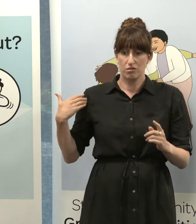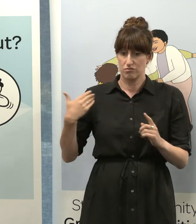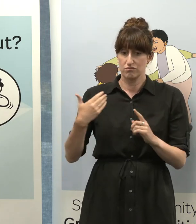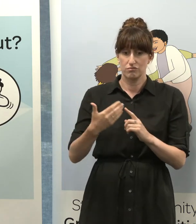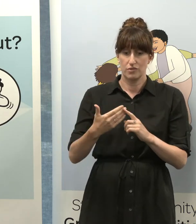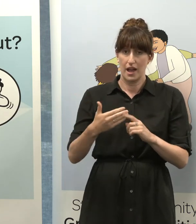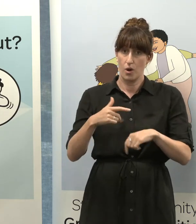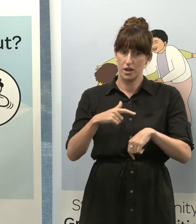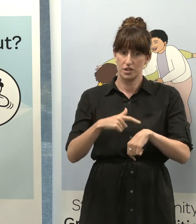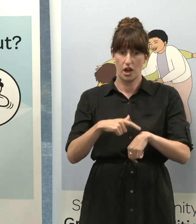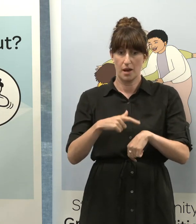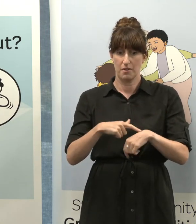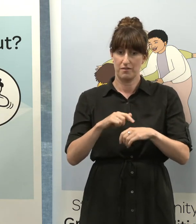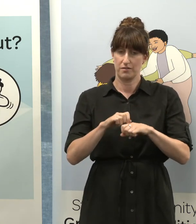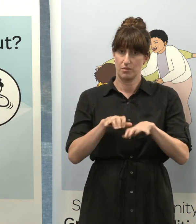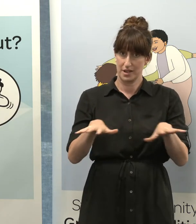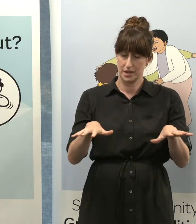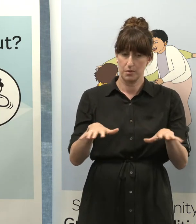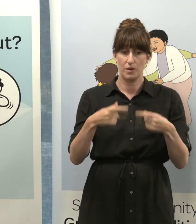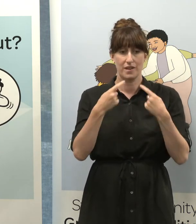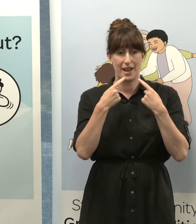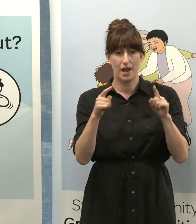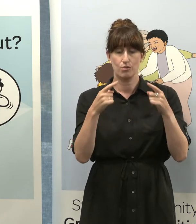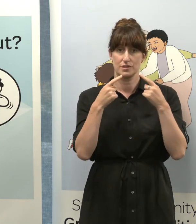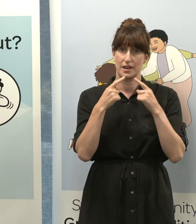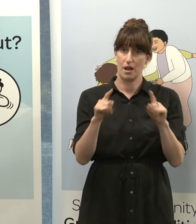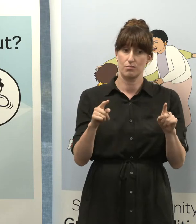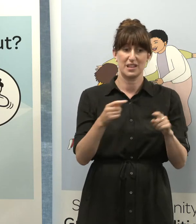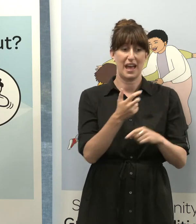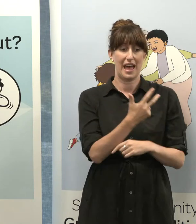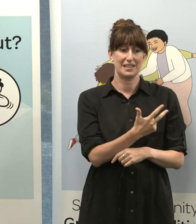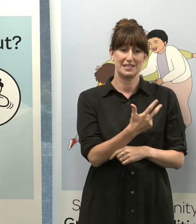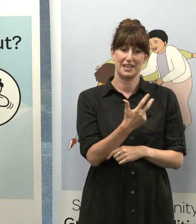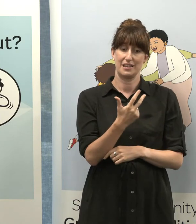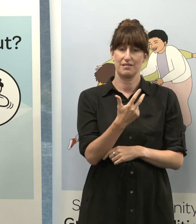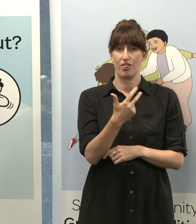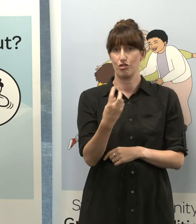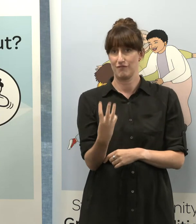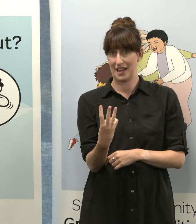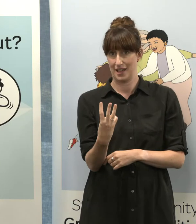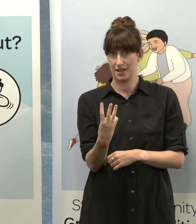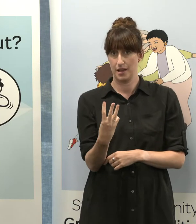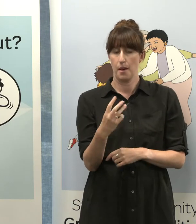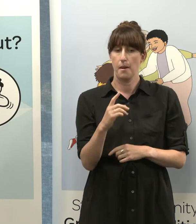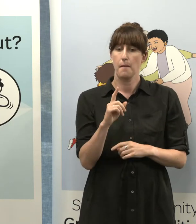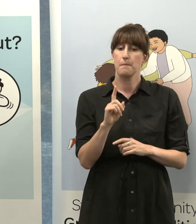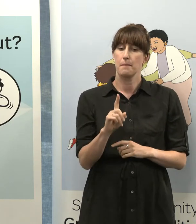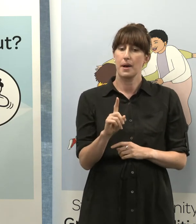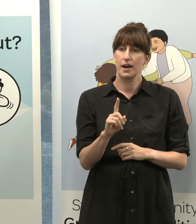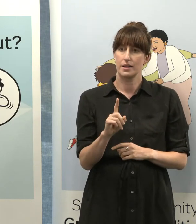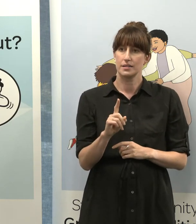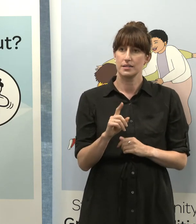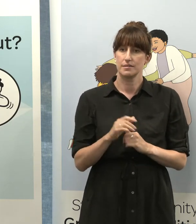a COVID diagnosis. So over the course of the pandemic, to date we have